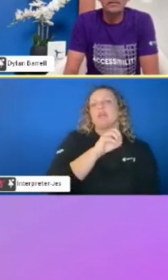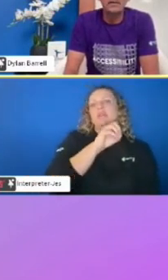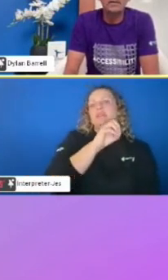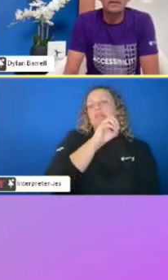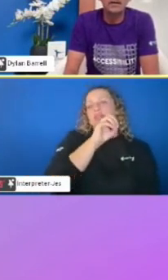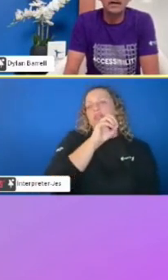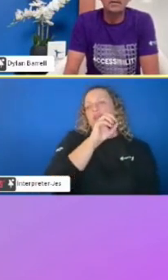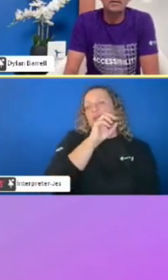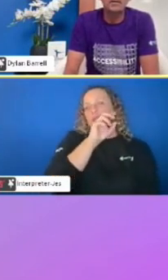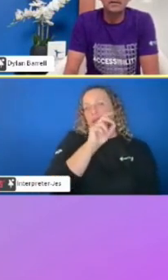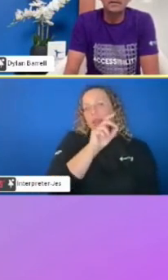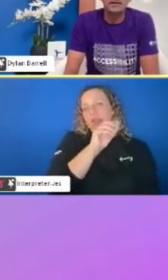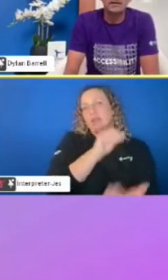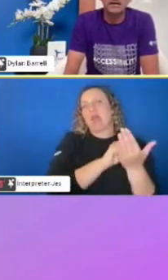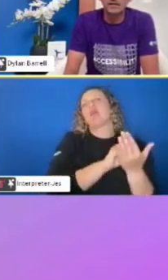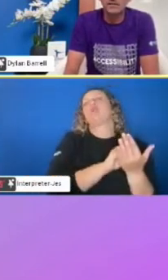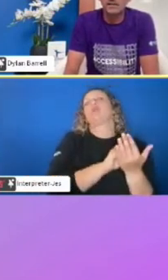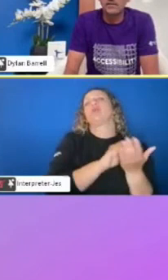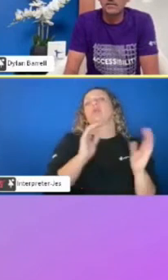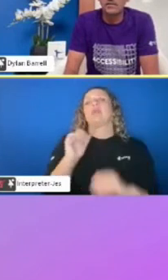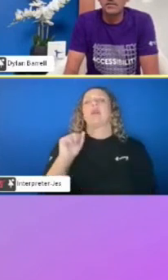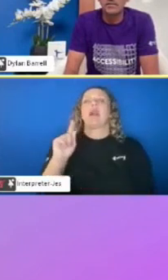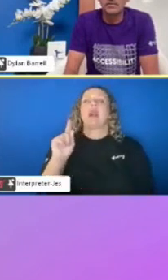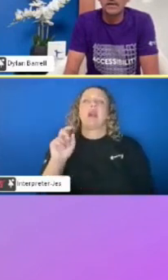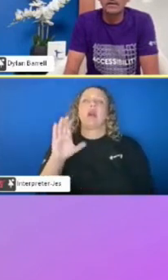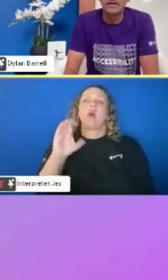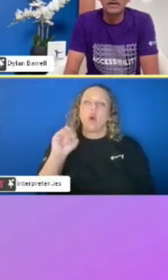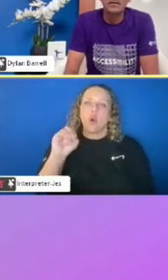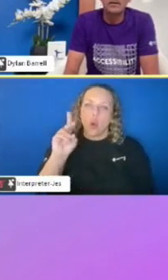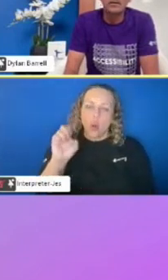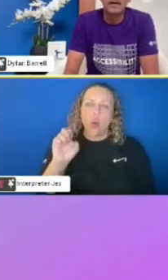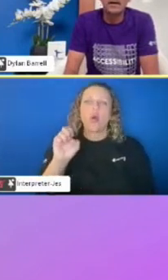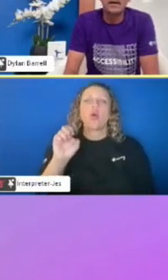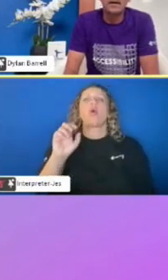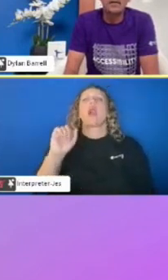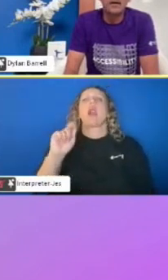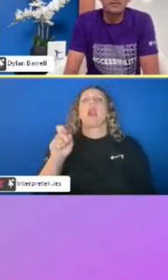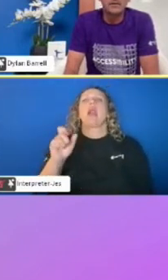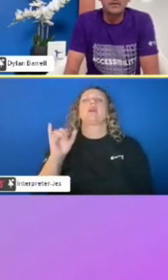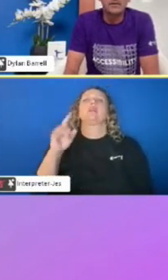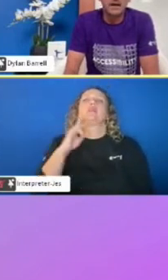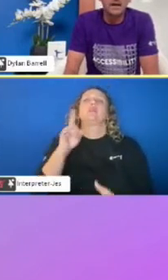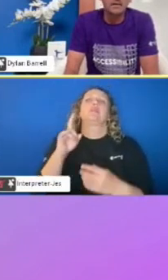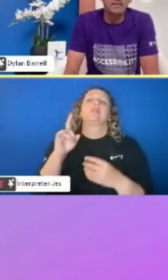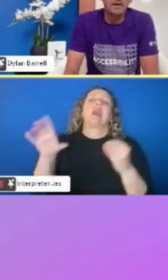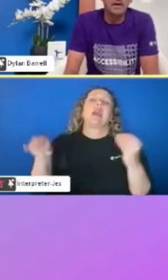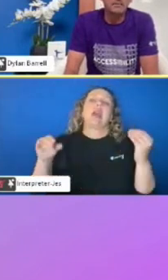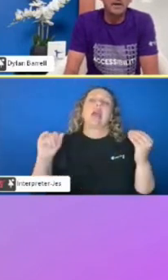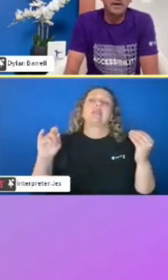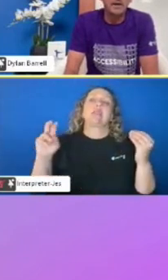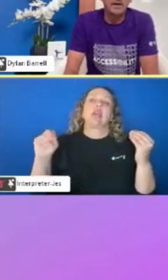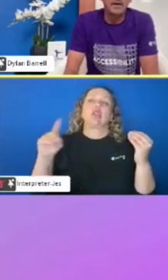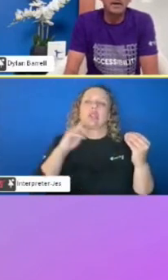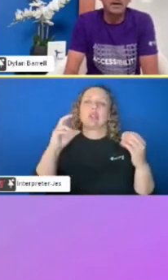of VS Code axe linter extension installs to date. So really phenomenal uptake